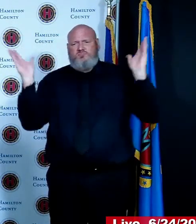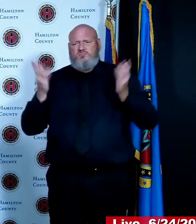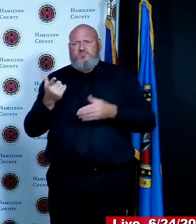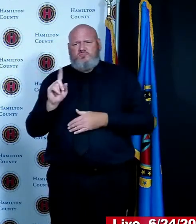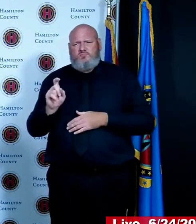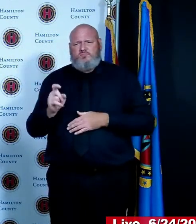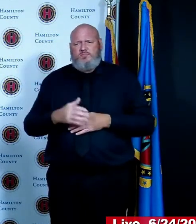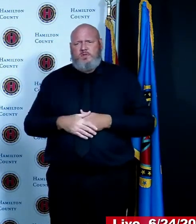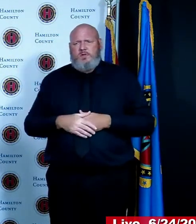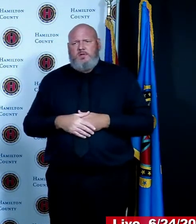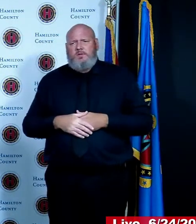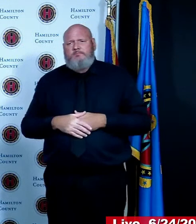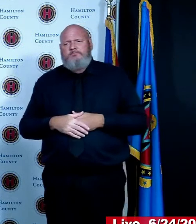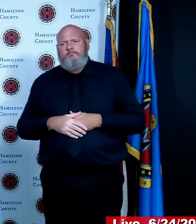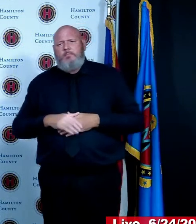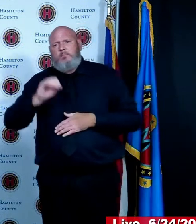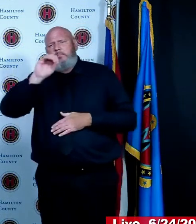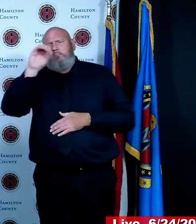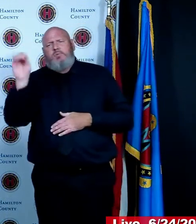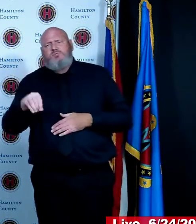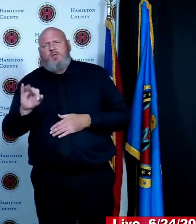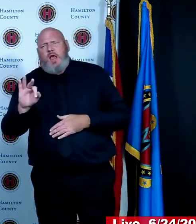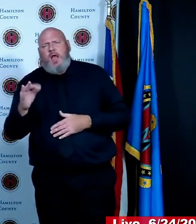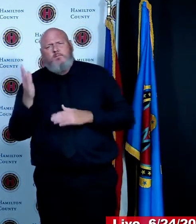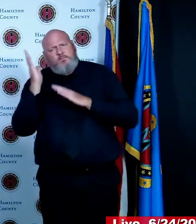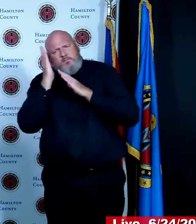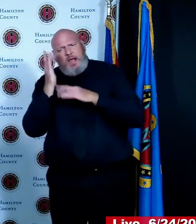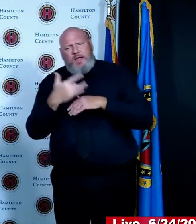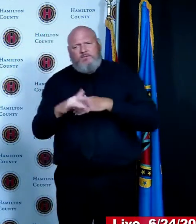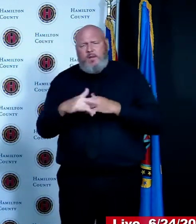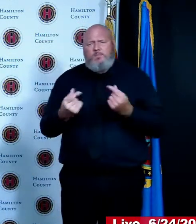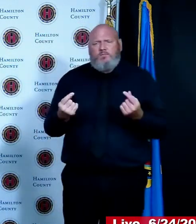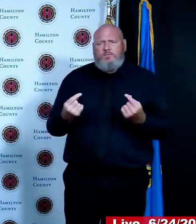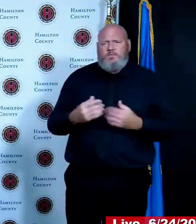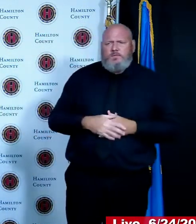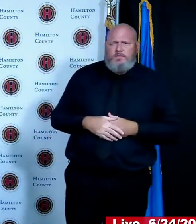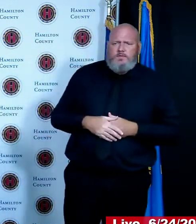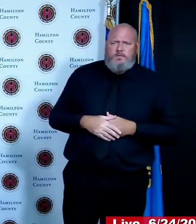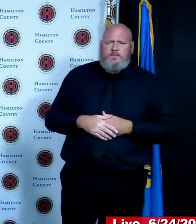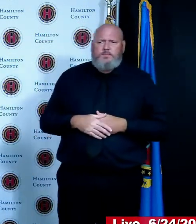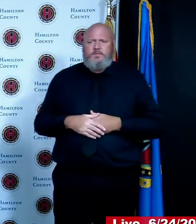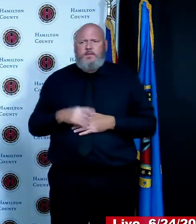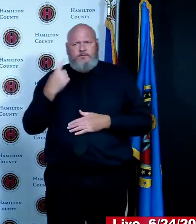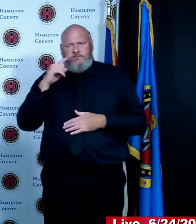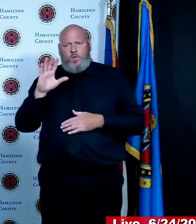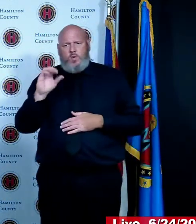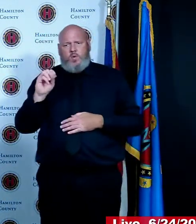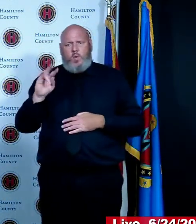beds available X percentage of ventilators available are you prepared